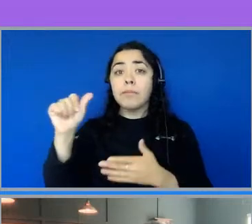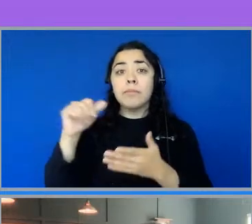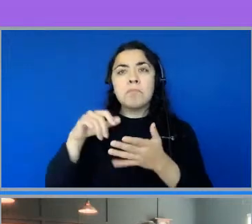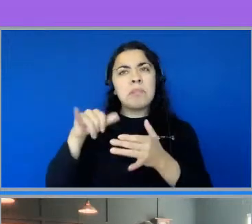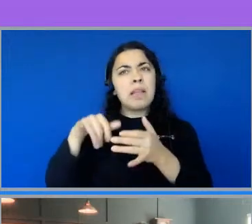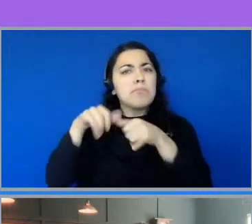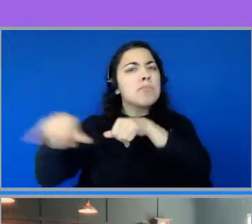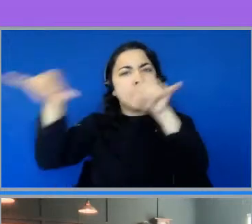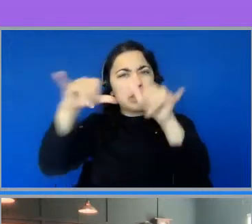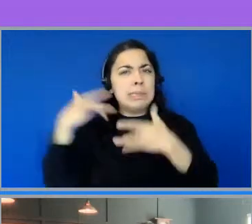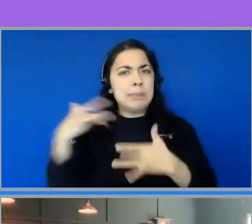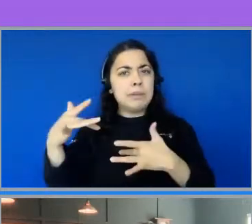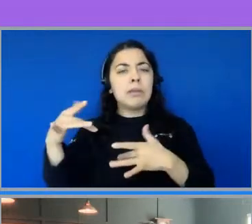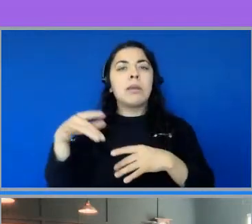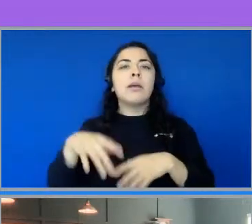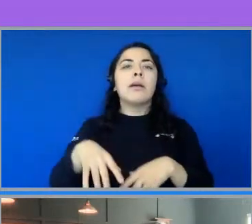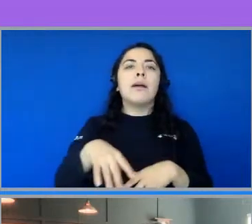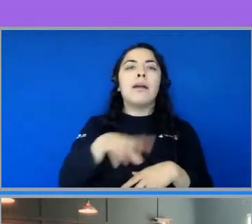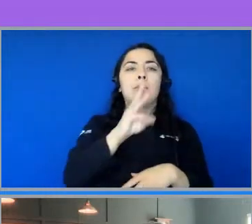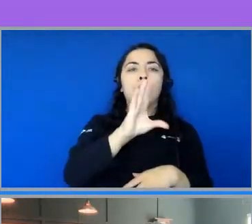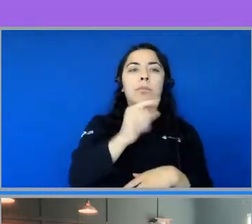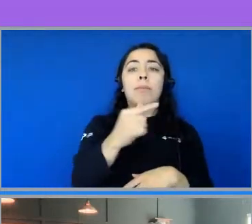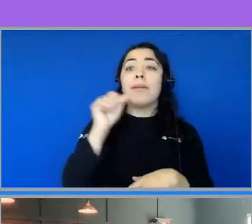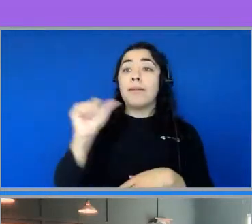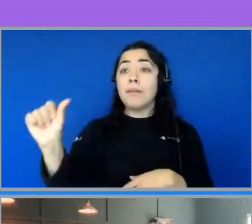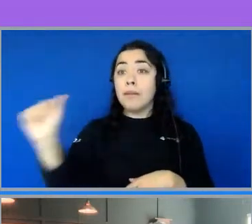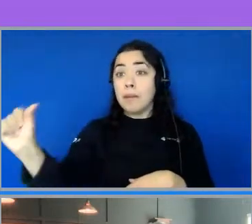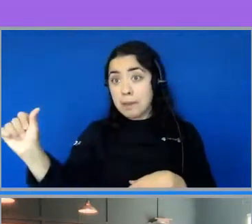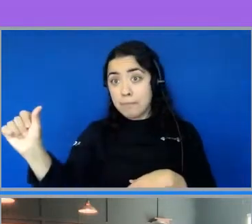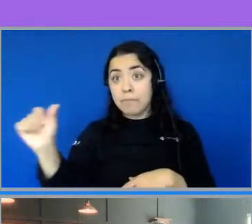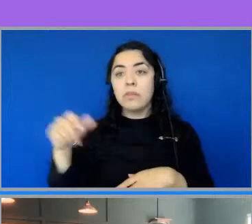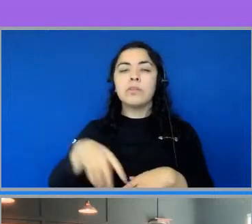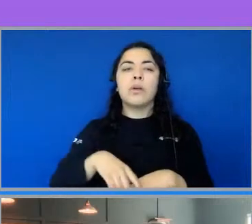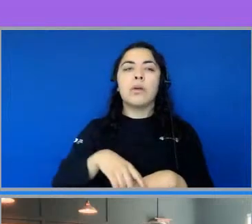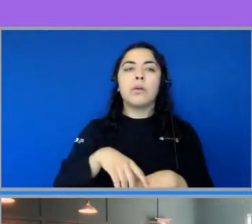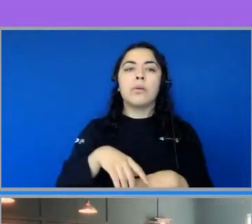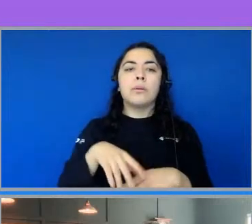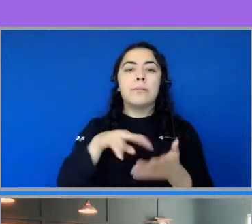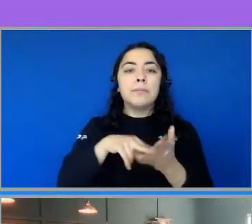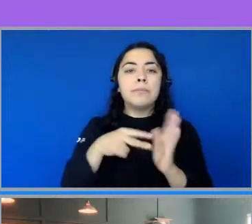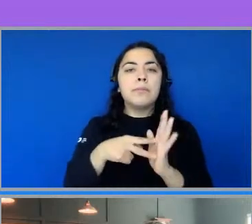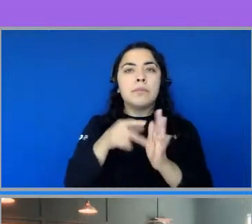for many companies and EAA. That means when followed, it should